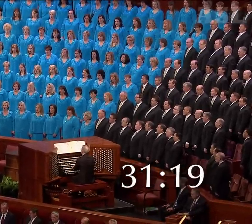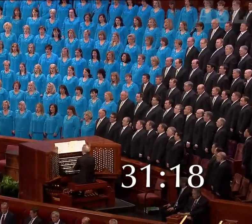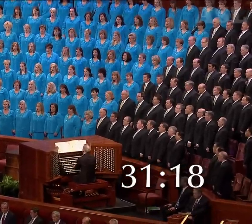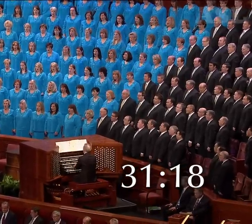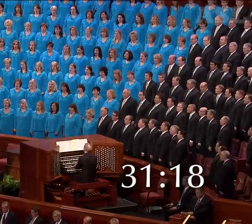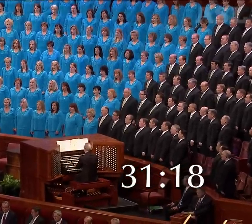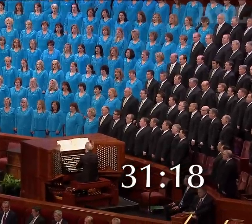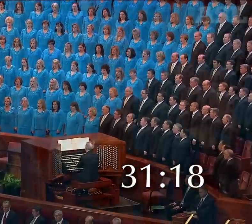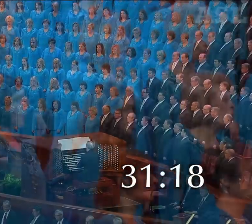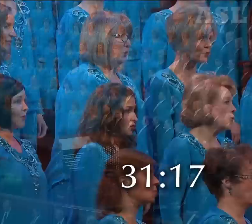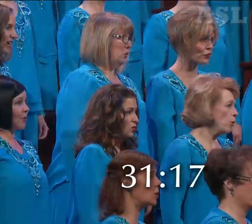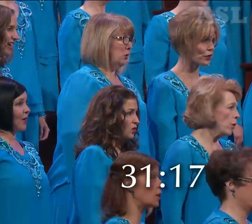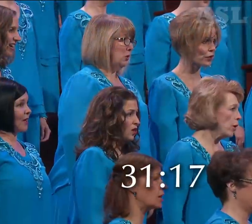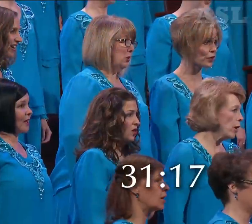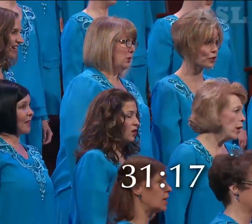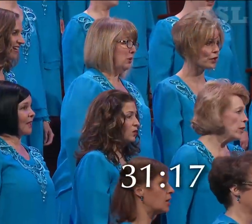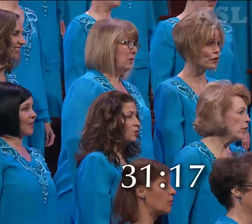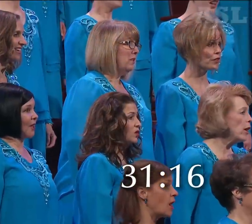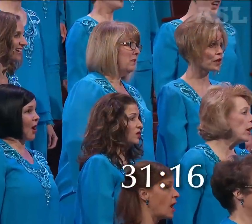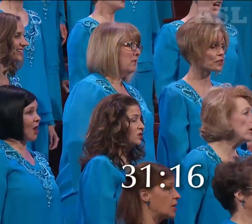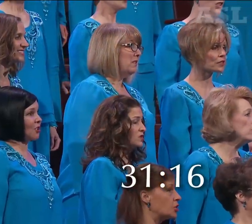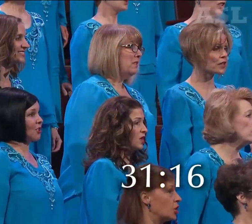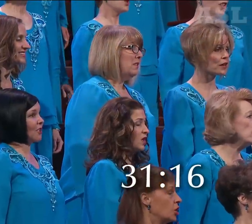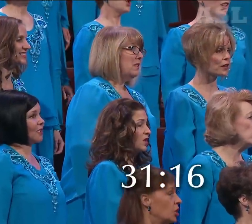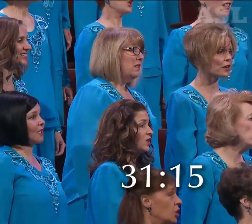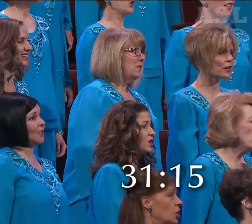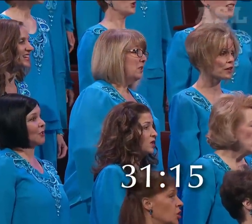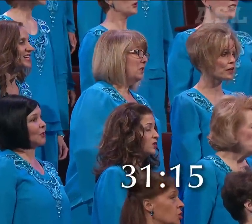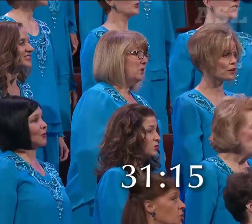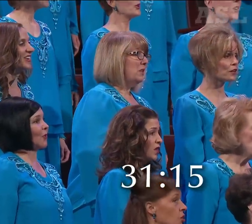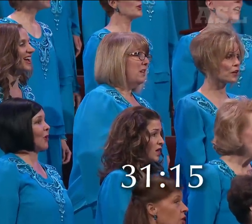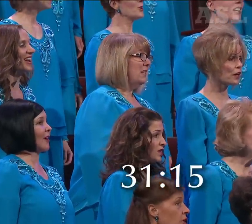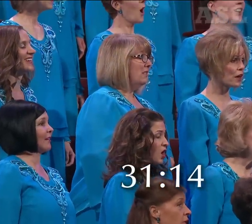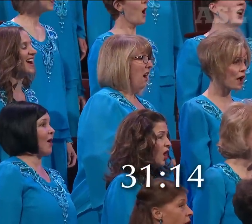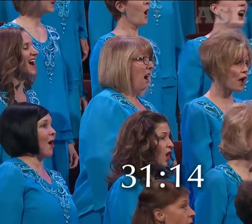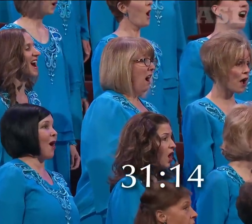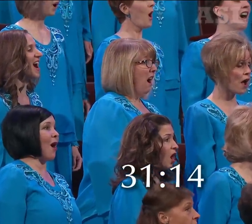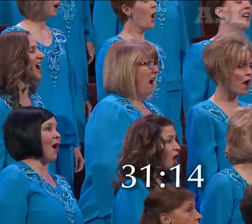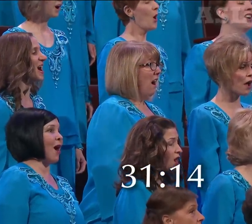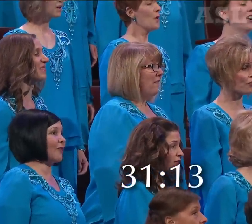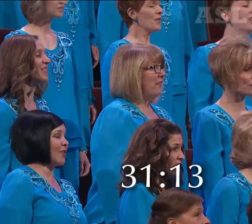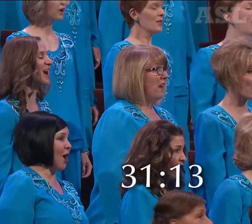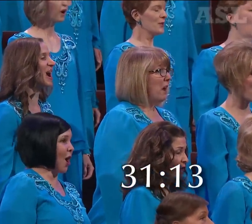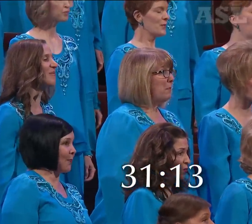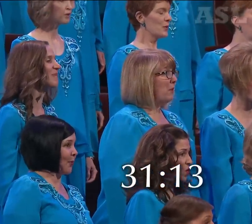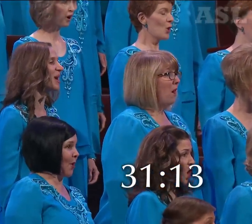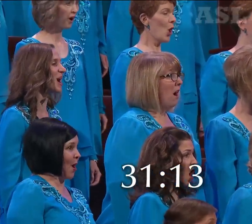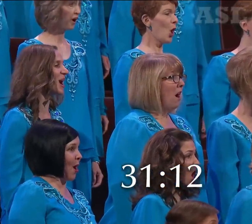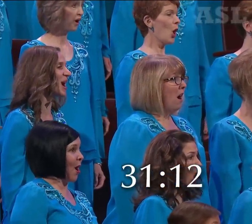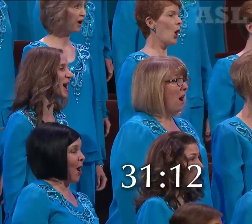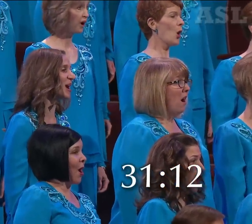THIS IS THE ENGLISH CLOSED CAPTION CHANNEL OF THE CHURCH OF JESUS CHRIST OF LATTER-DAY SAINTS.